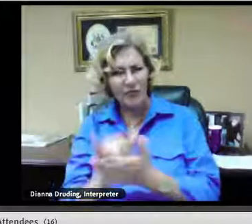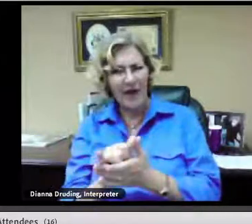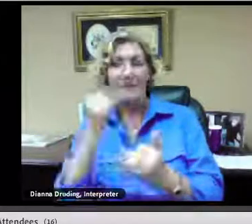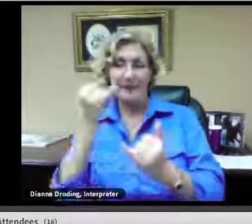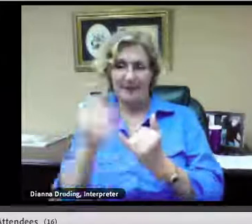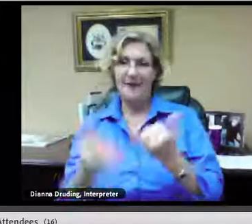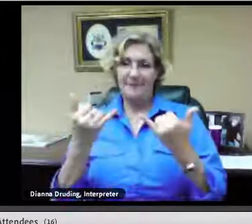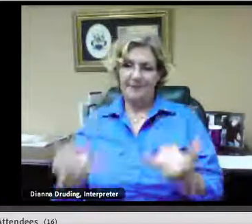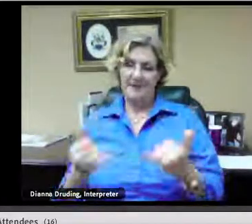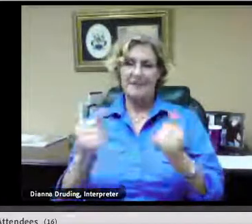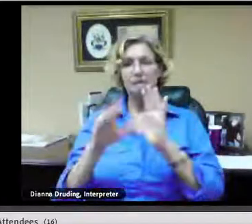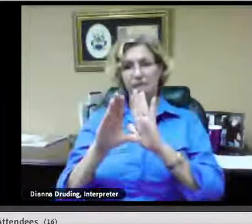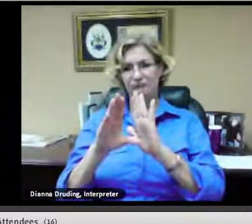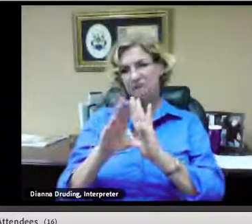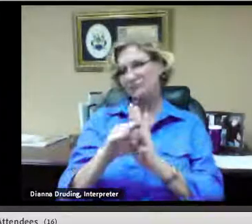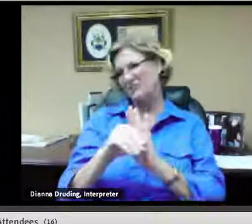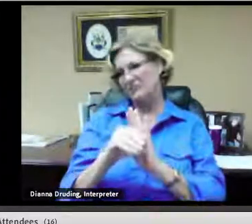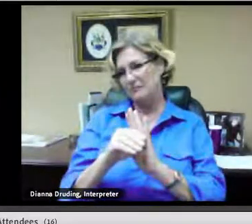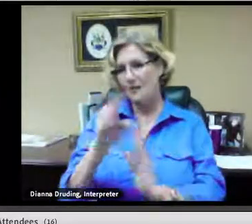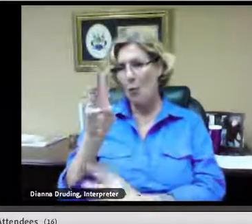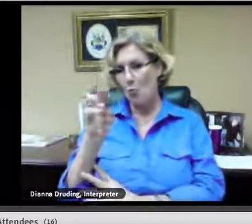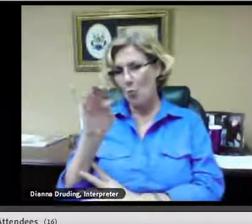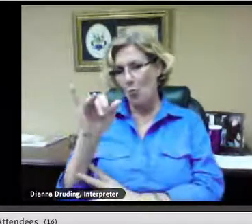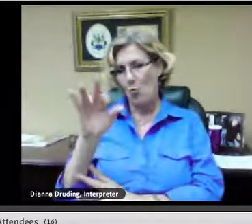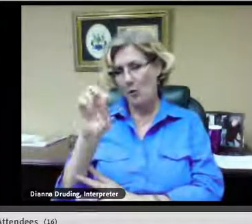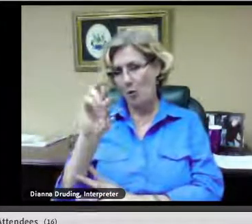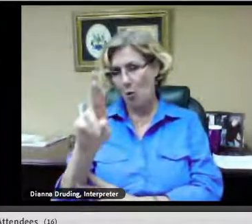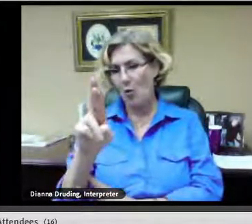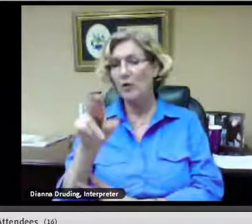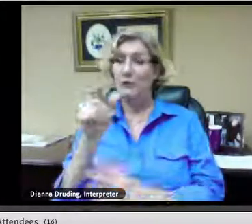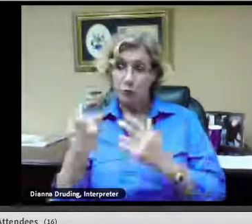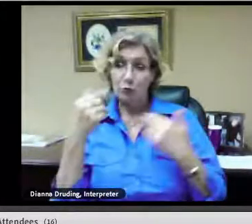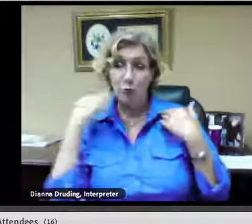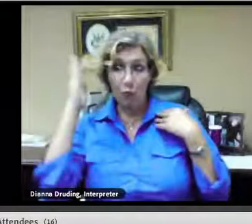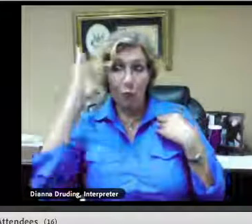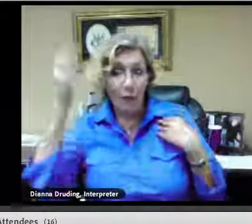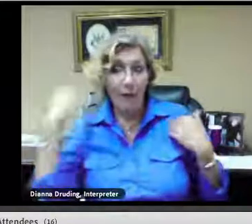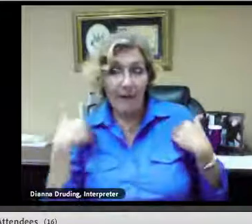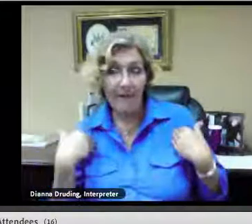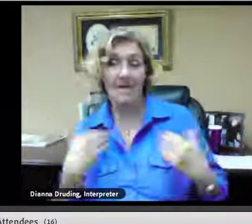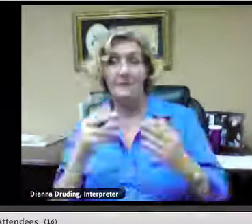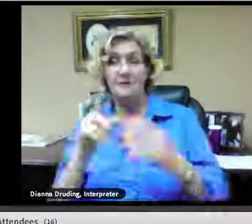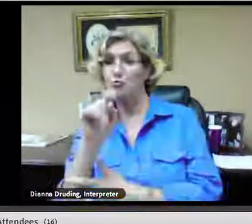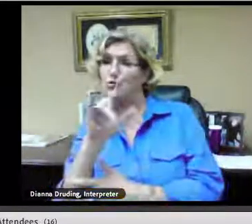you'll have some tools and resources to ask the questions, initiate the conversations